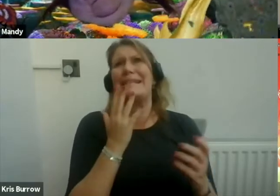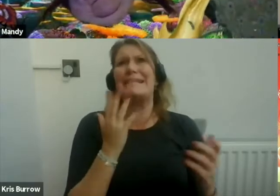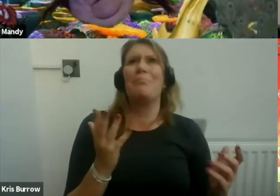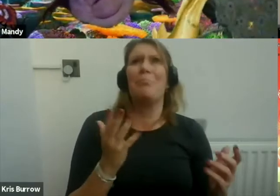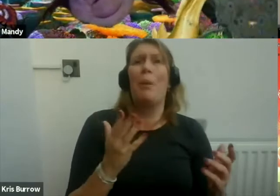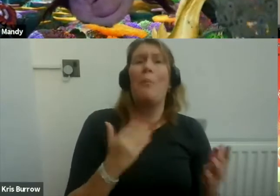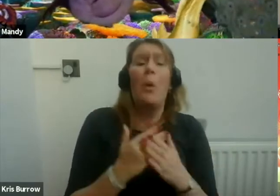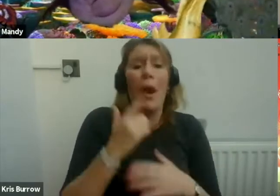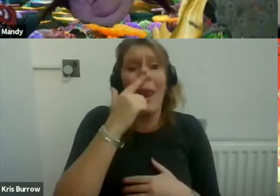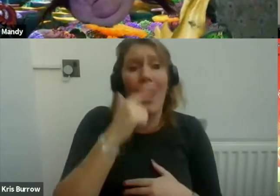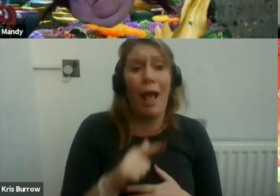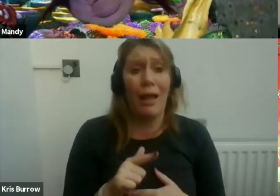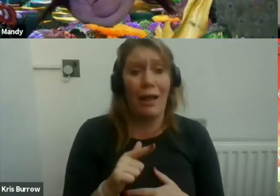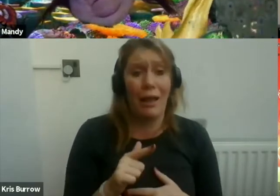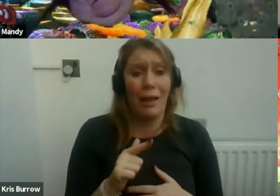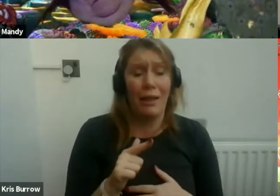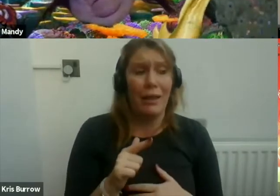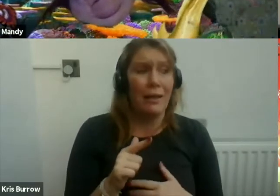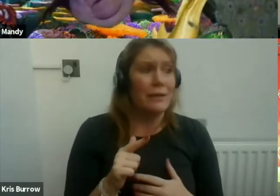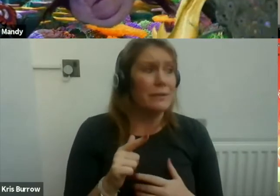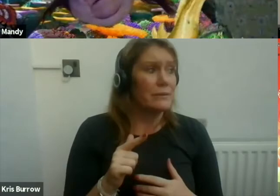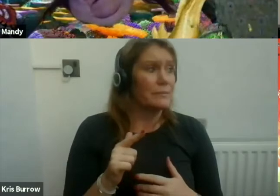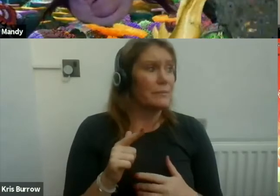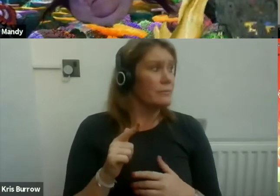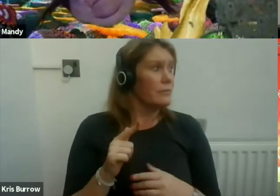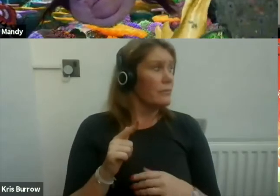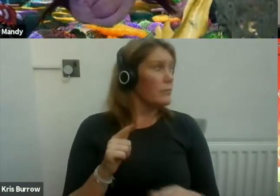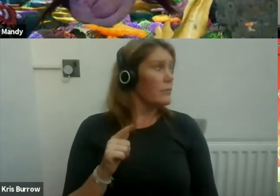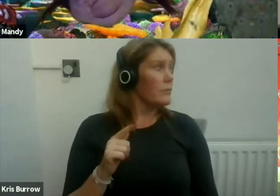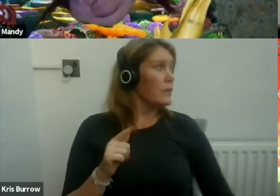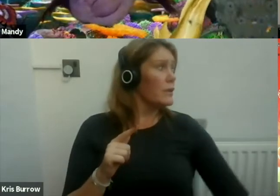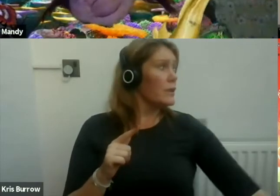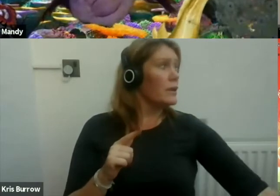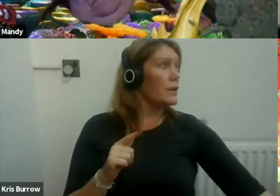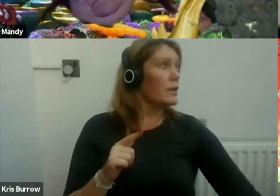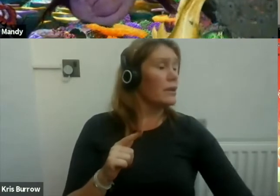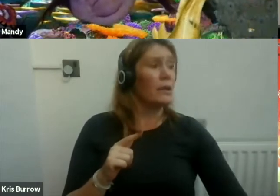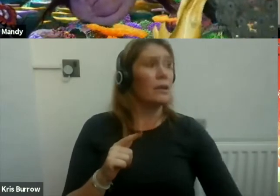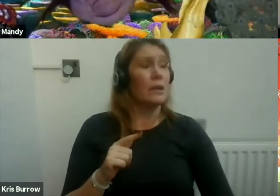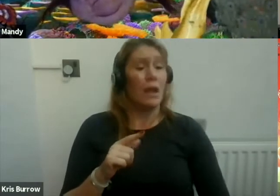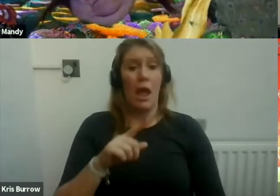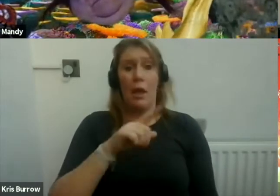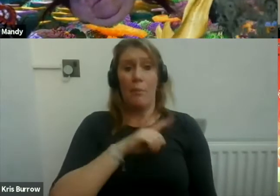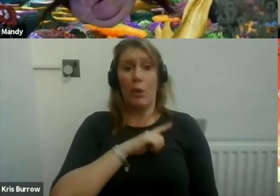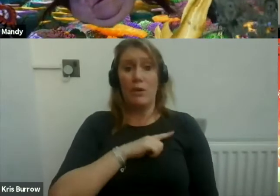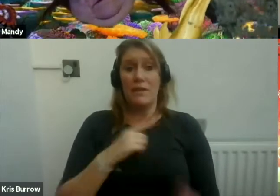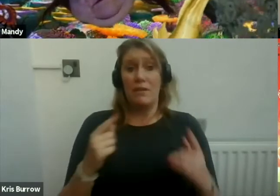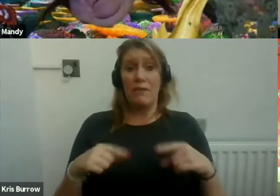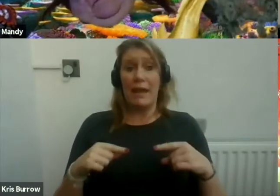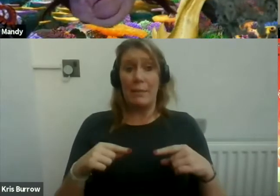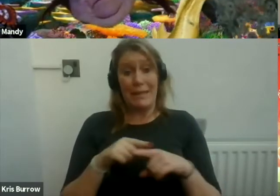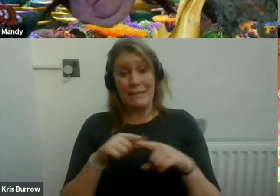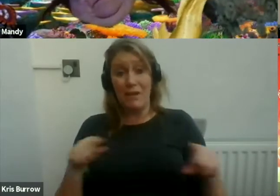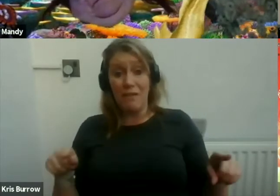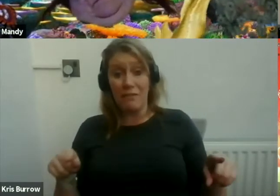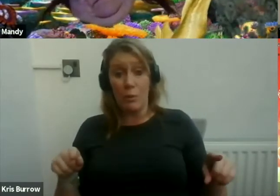because of well, the availability of everybody, you know. Bea, Liz and Mandy